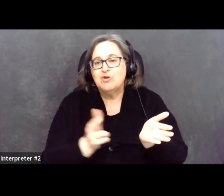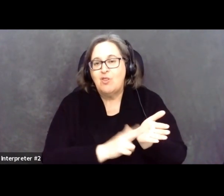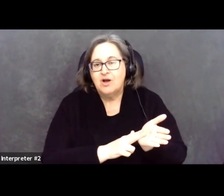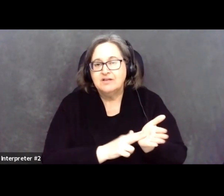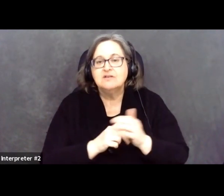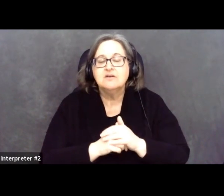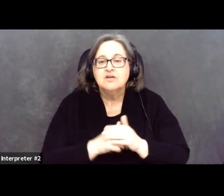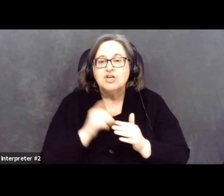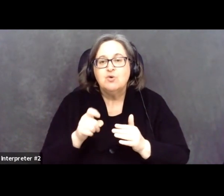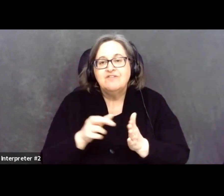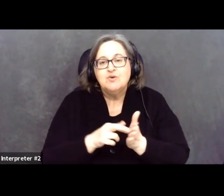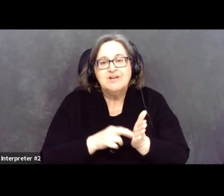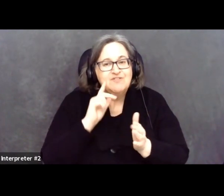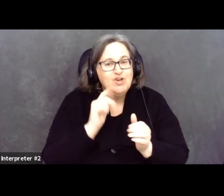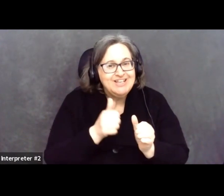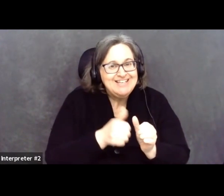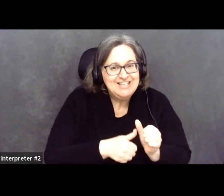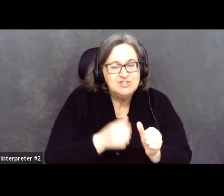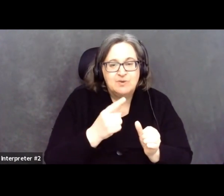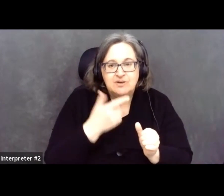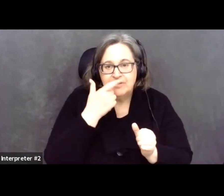You to have register for each of them. Just because you have registered for today,